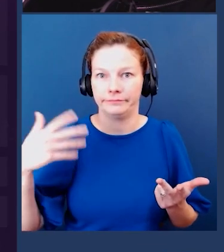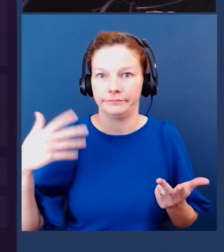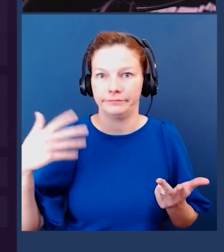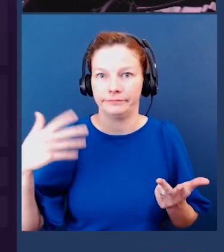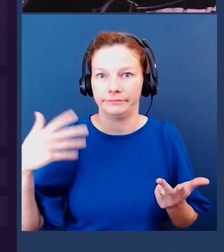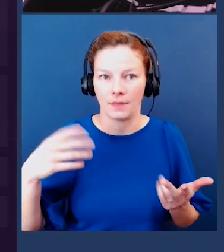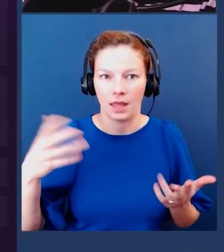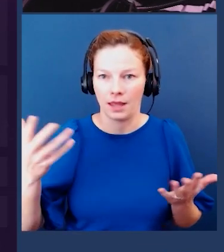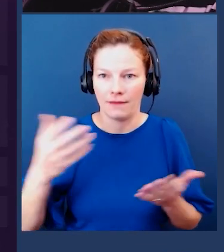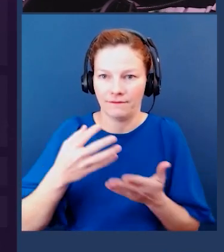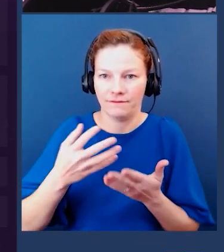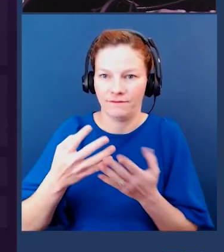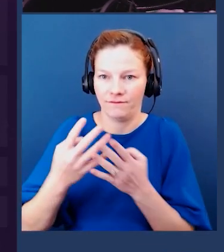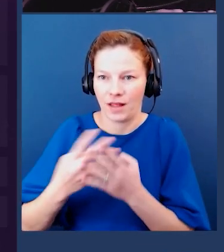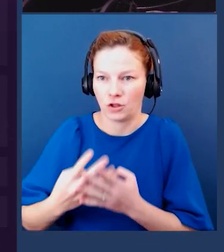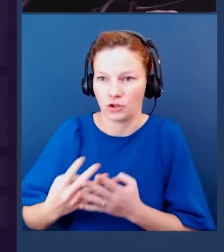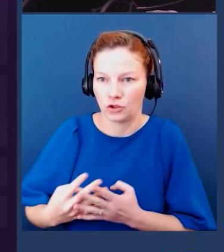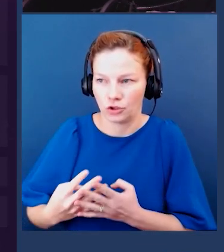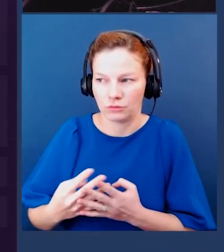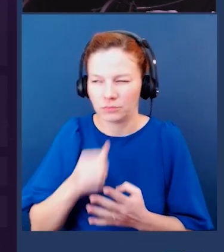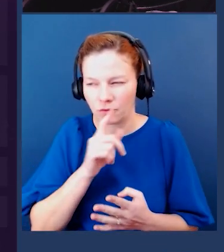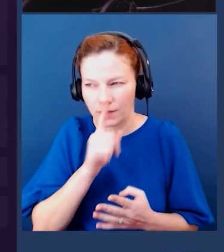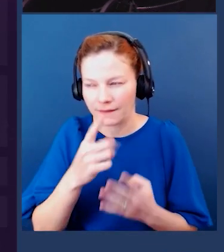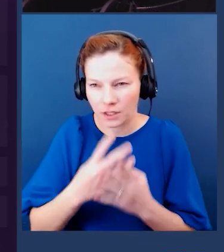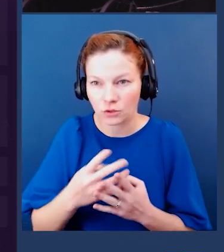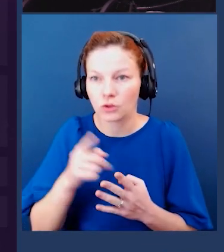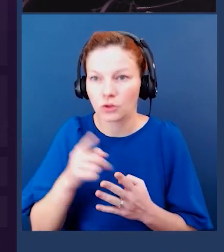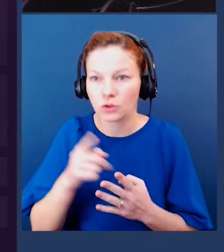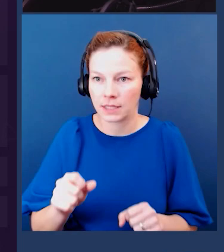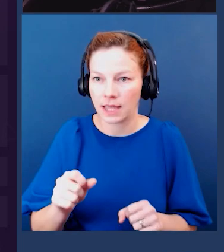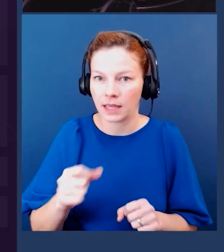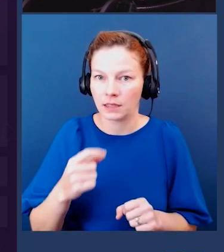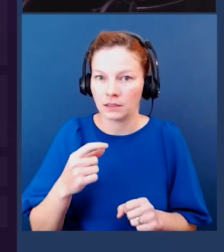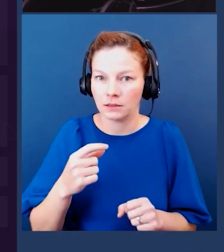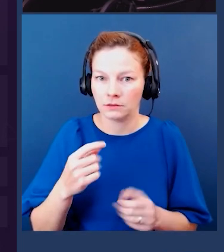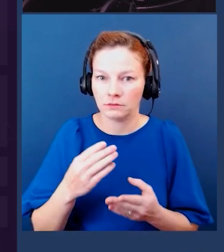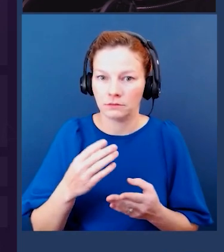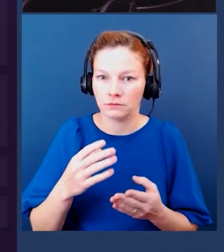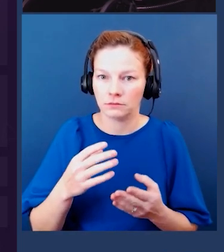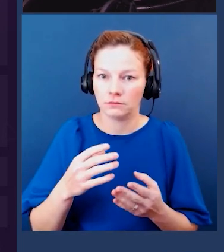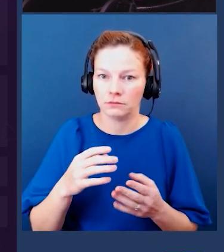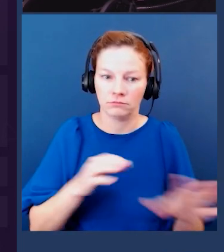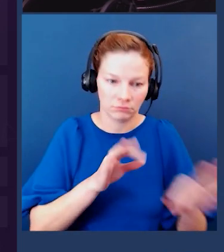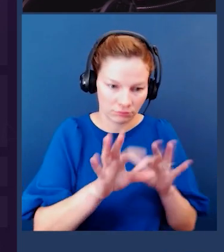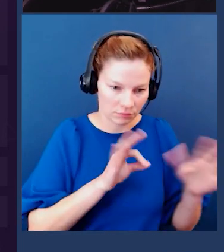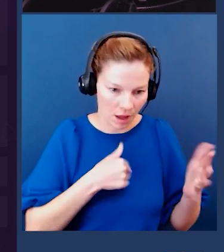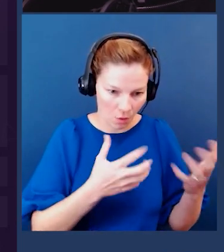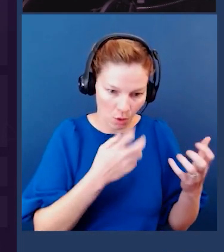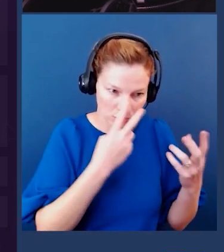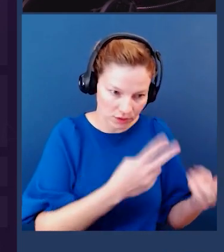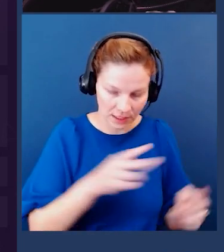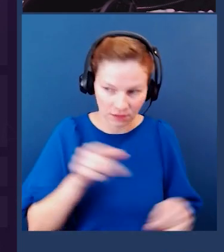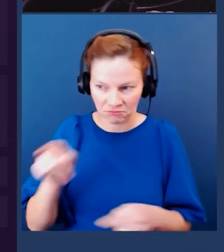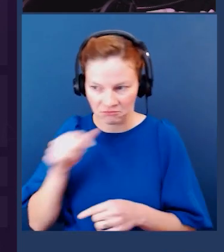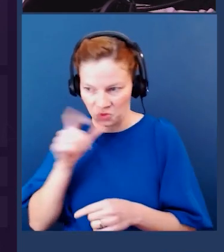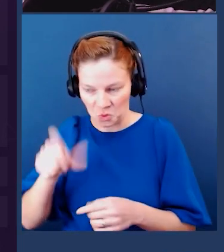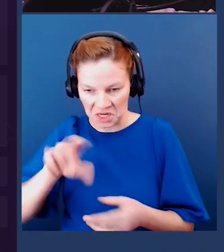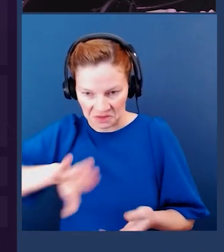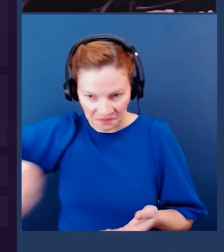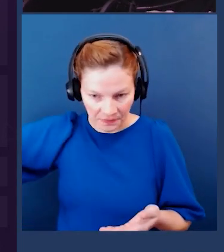I mean, it's not realy filtered out. At that point, you can segment, you know, but this will requires you to either work with the Cousteau